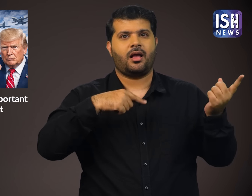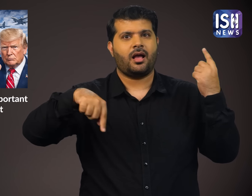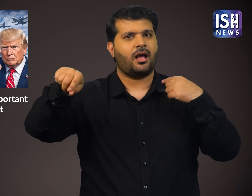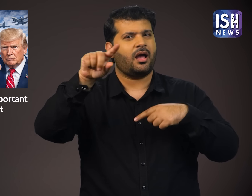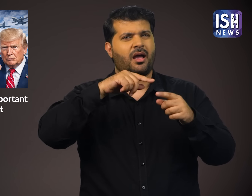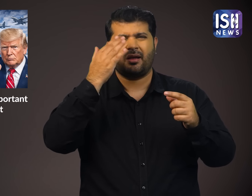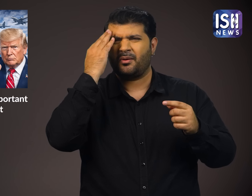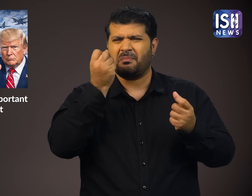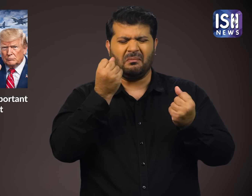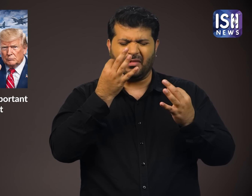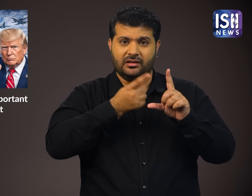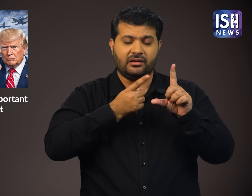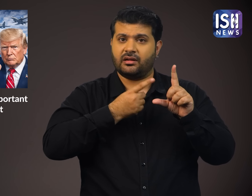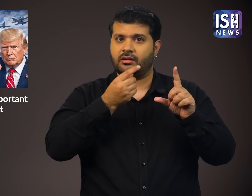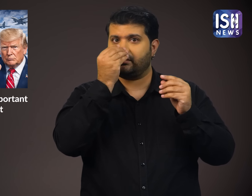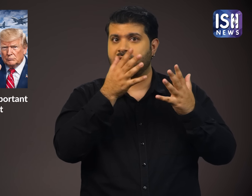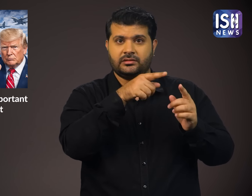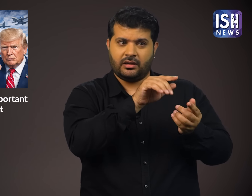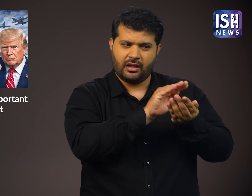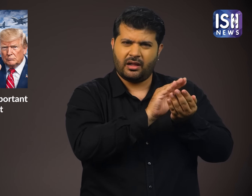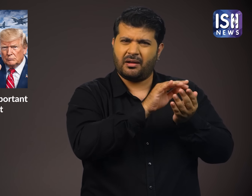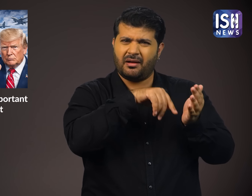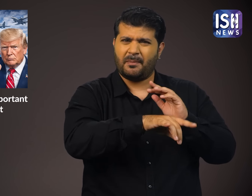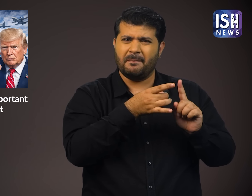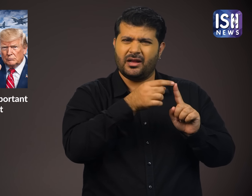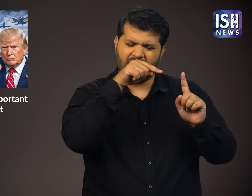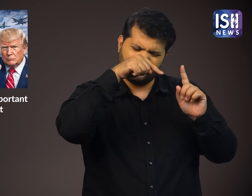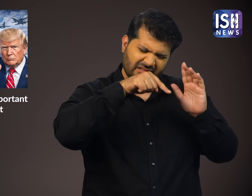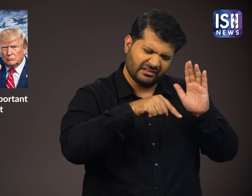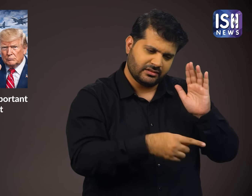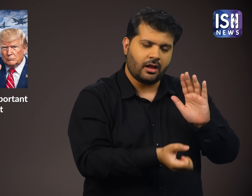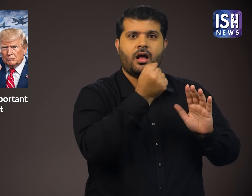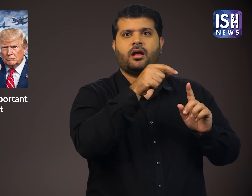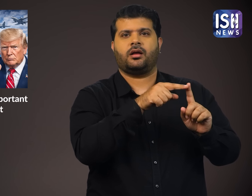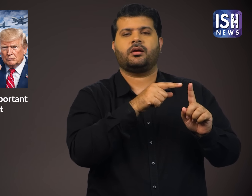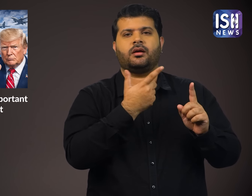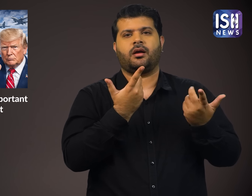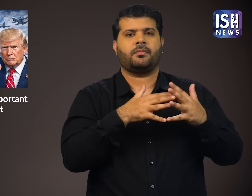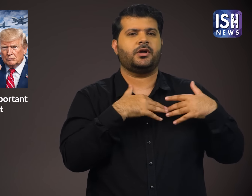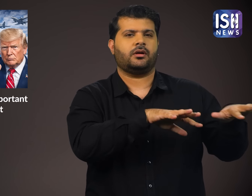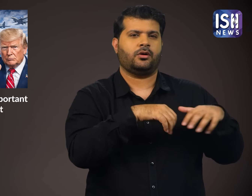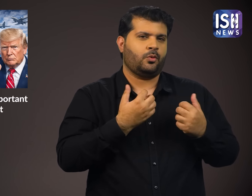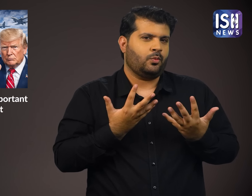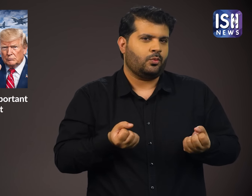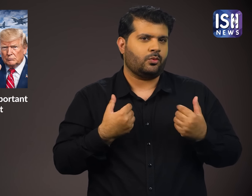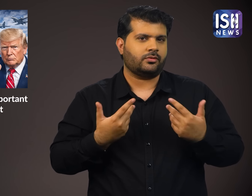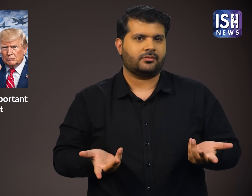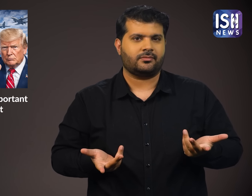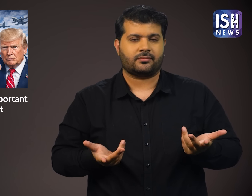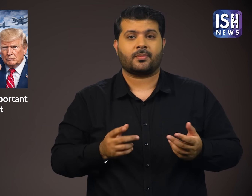However, extracting these minerals is not easy. It can take many years. Despite this, the U.S. still wants control.